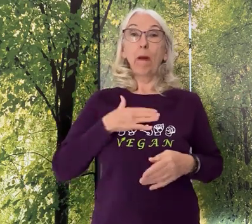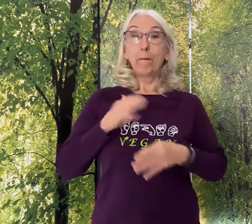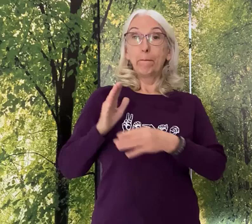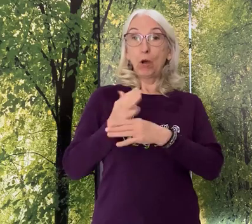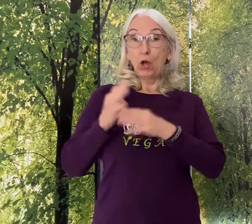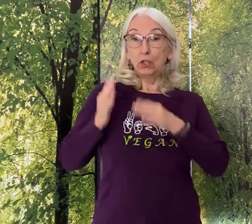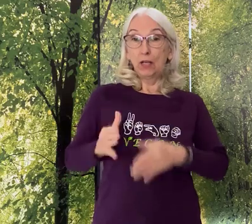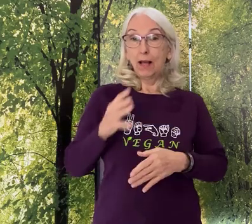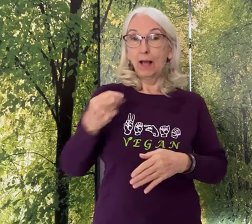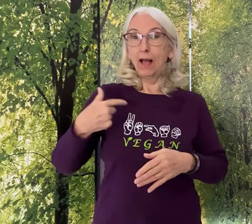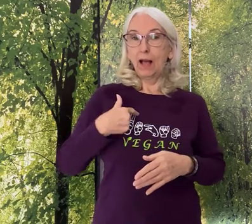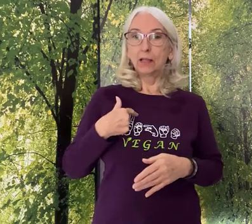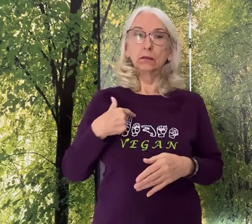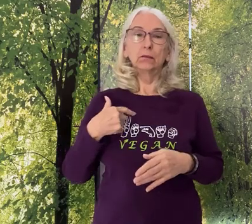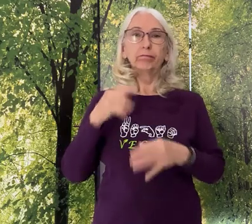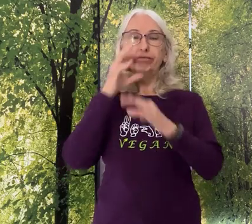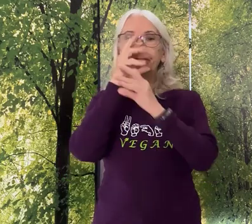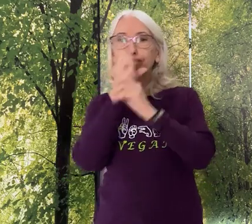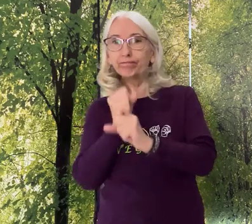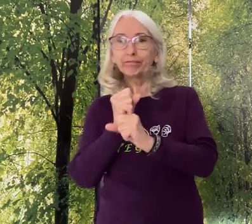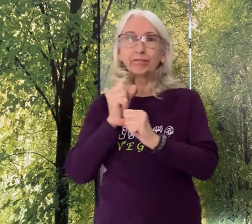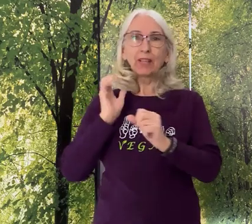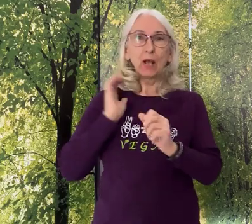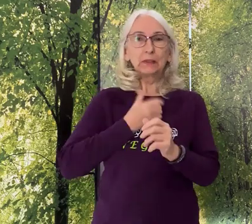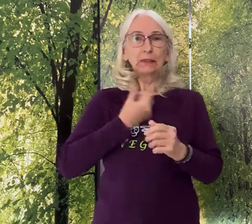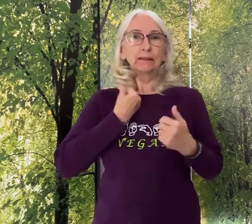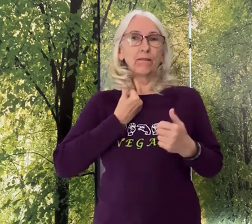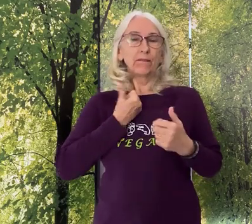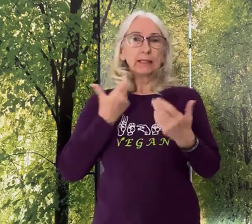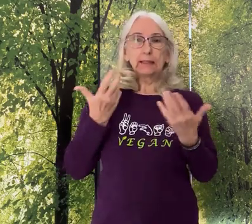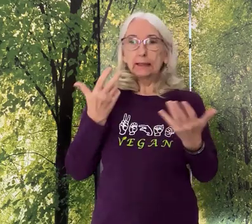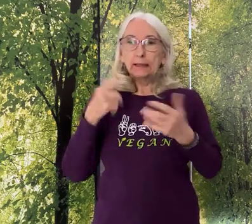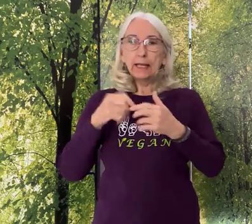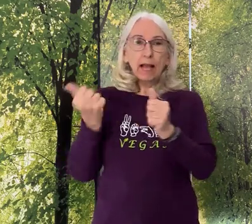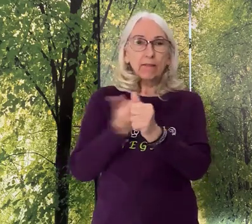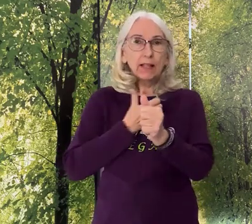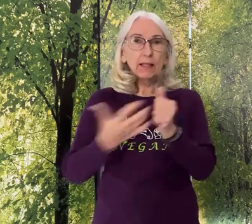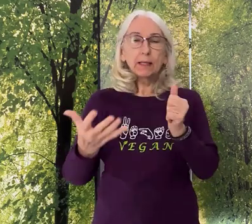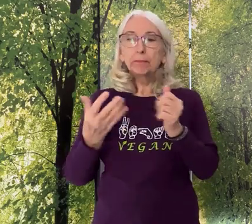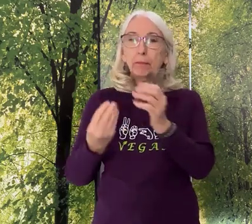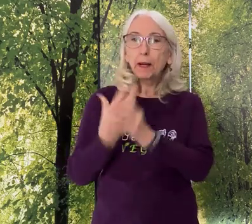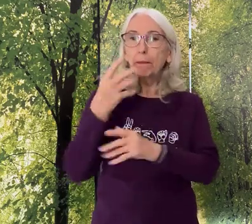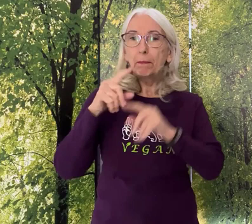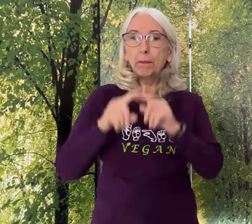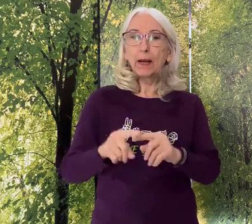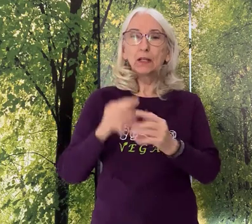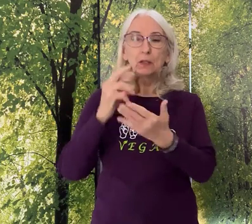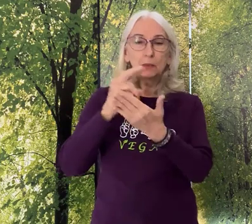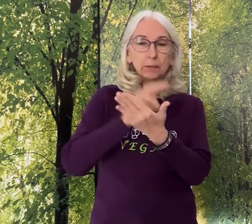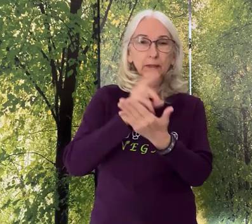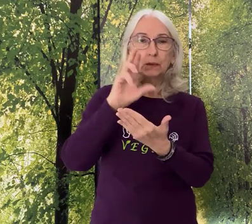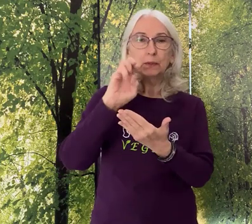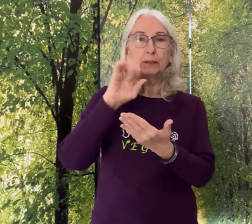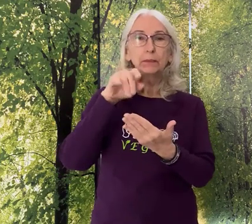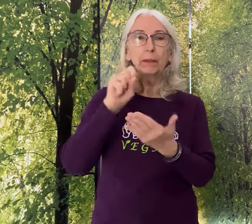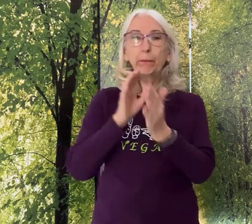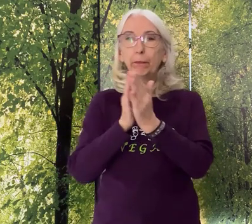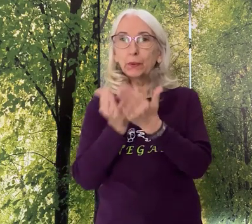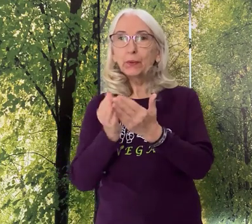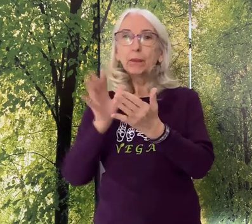My partner and I immersed ourselves in everything plant-based–recipes, books,